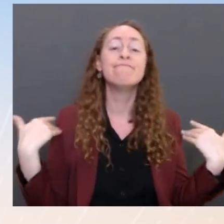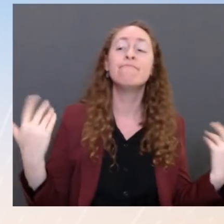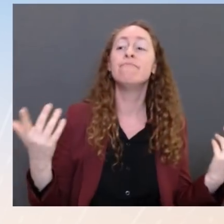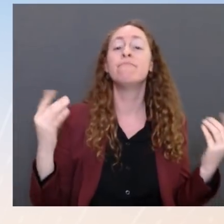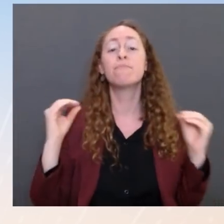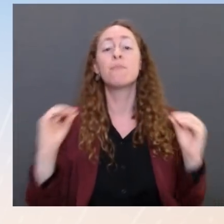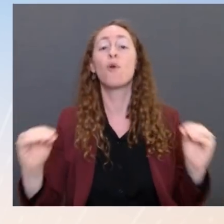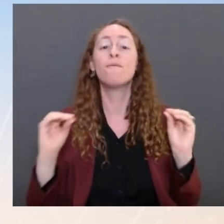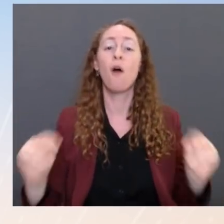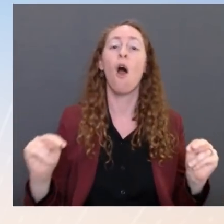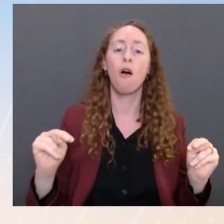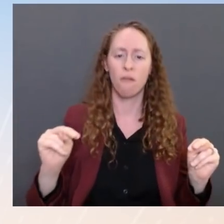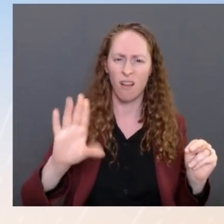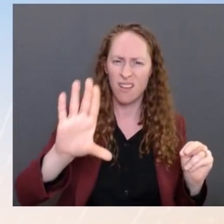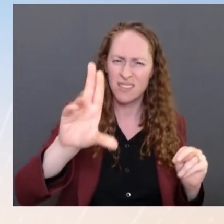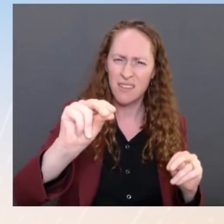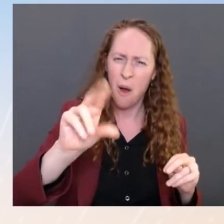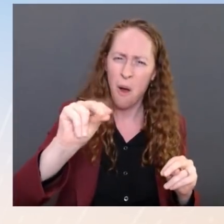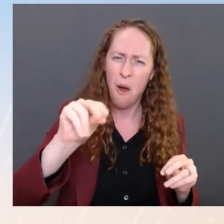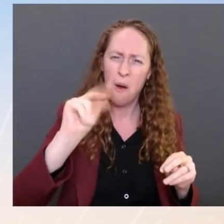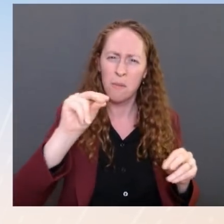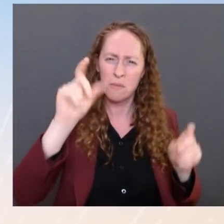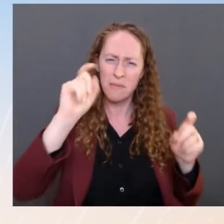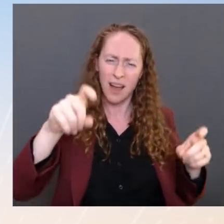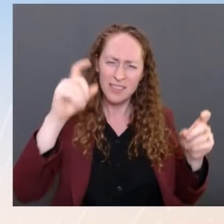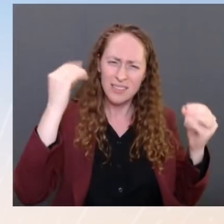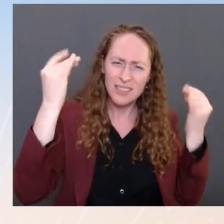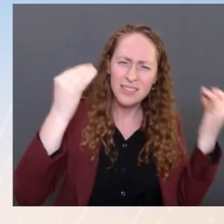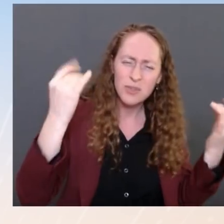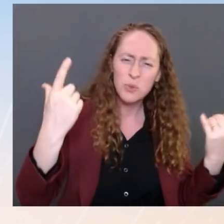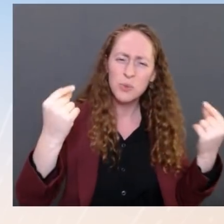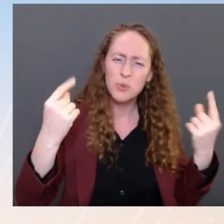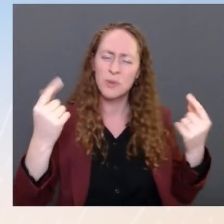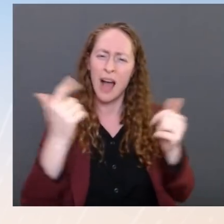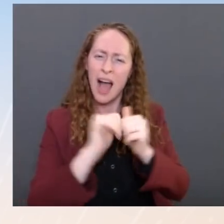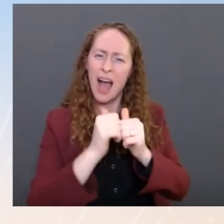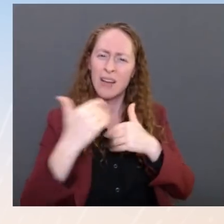You saw that this morning from the President as he kicked off the COVID-19 Summit.